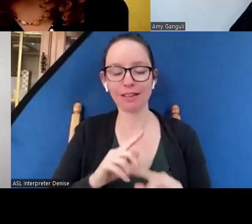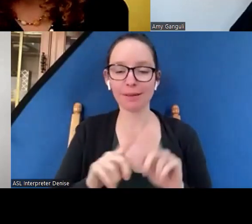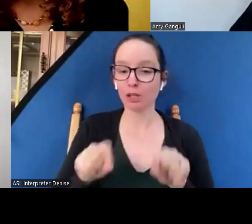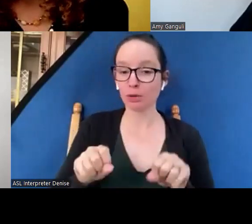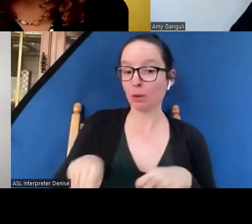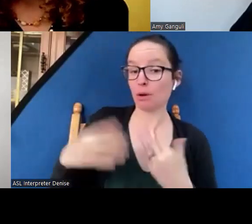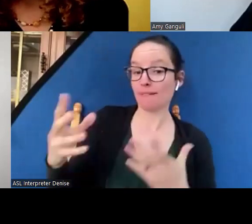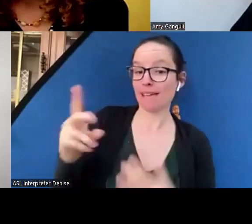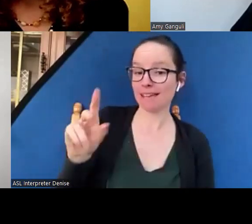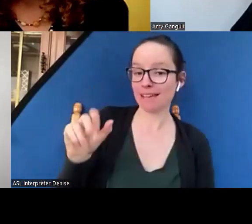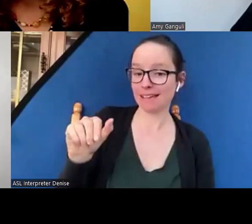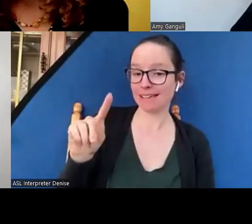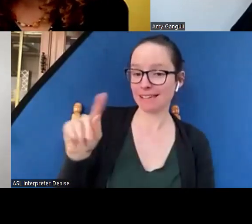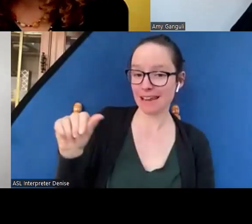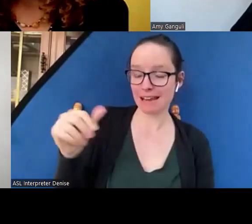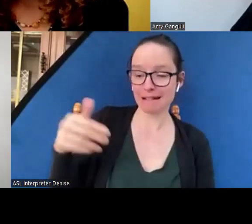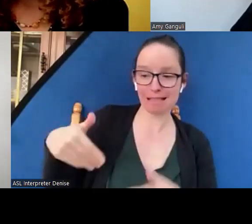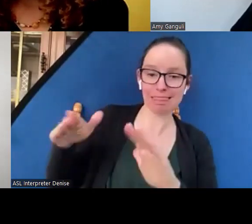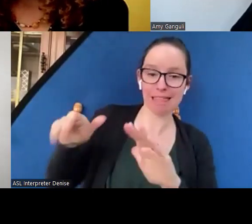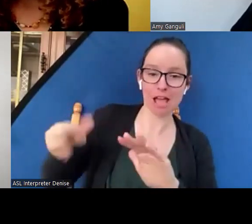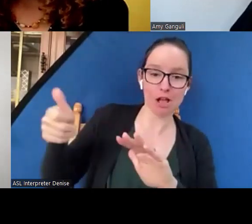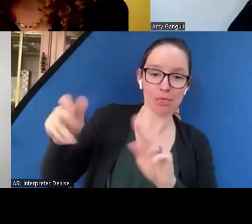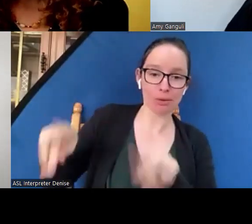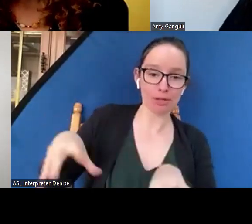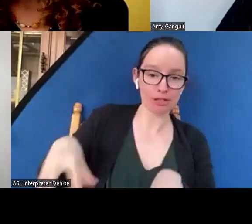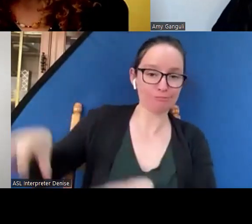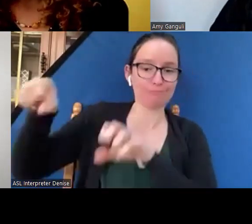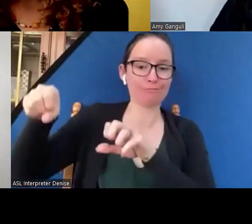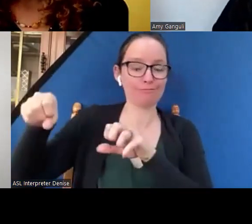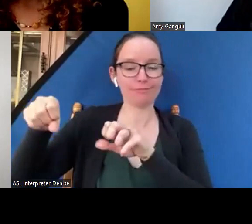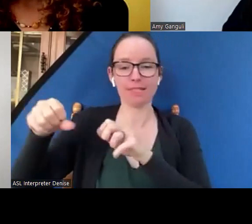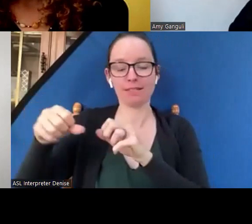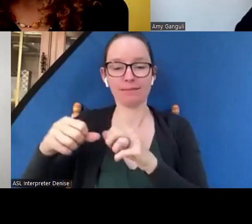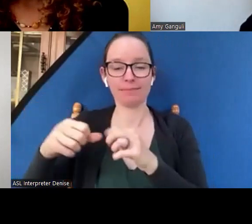another scientist foster kind of the discussion of that and and that worked pretty well.